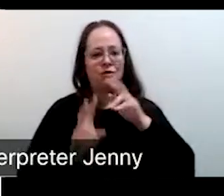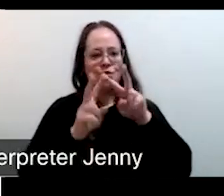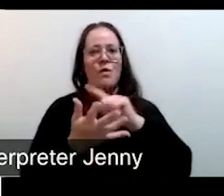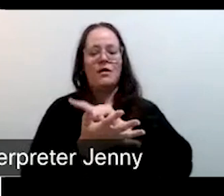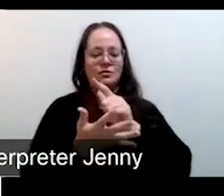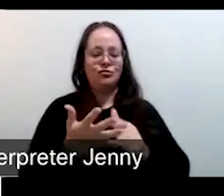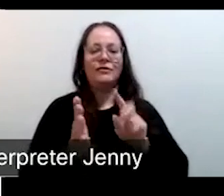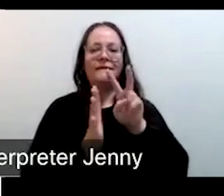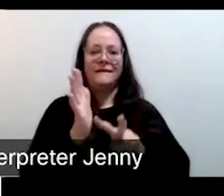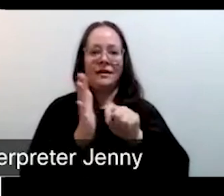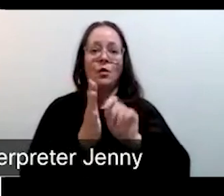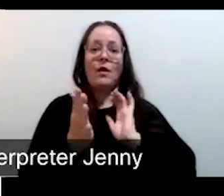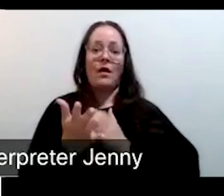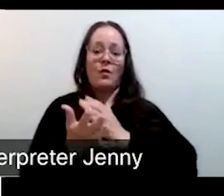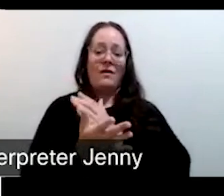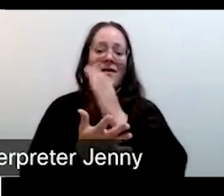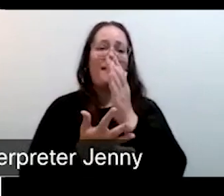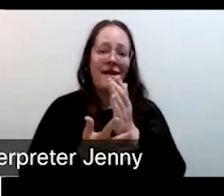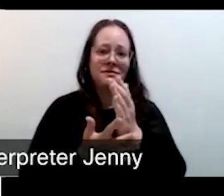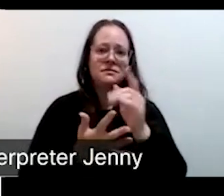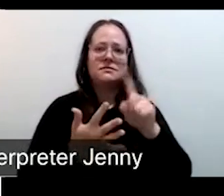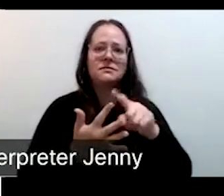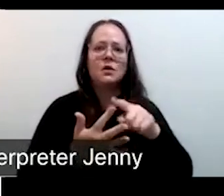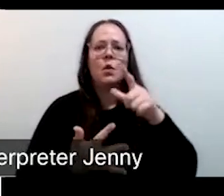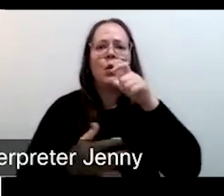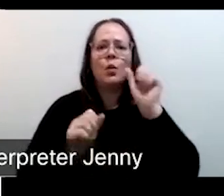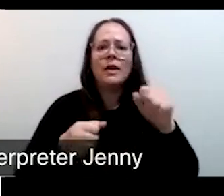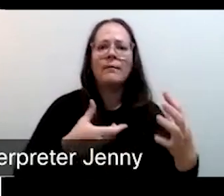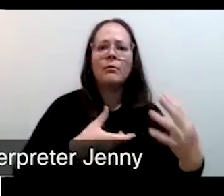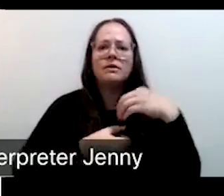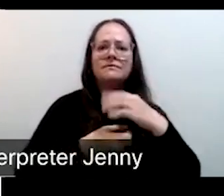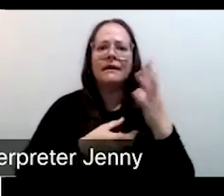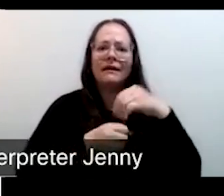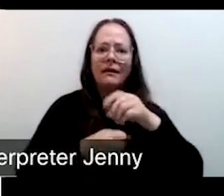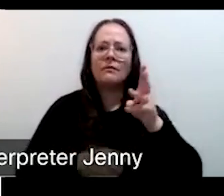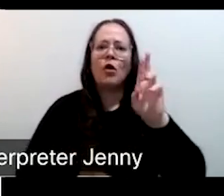The next video covers who can participate in the WRP, and we give more detail about